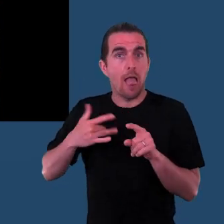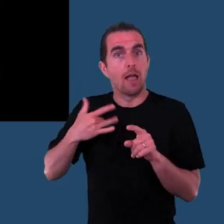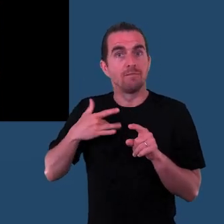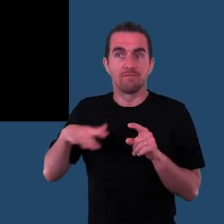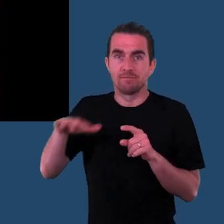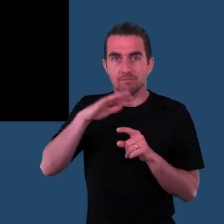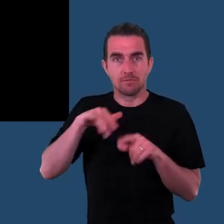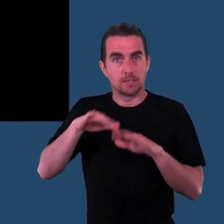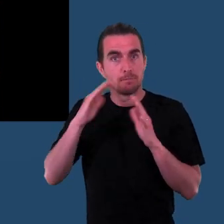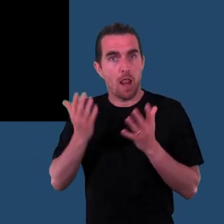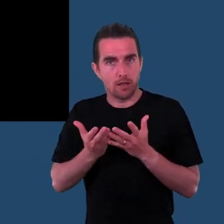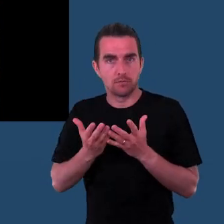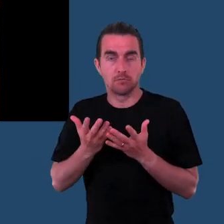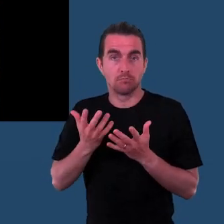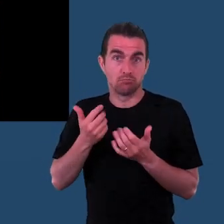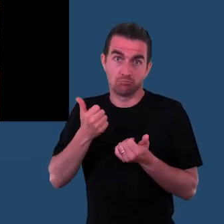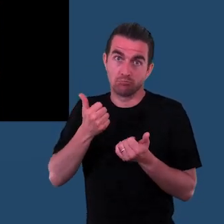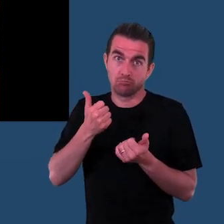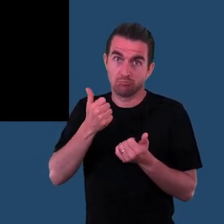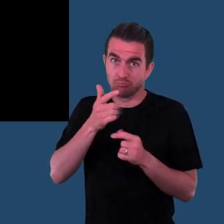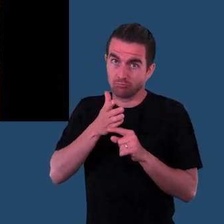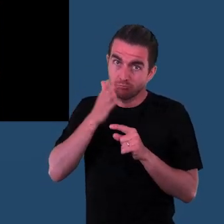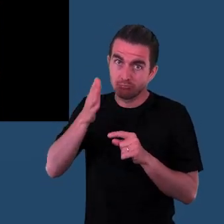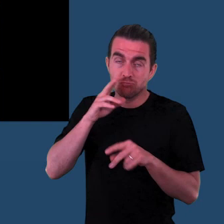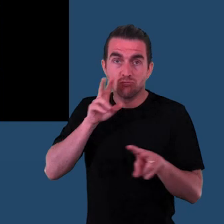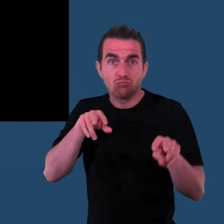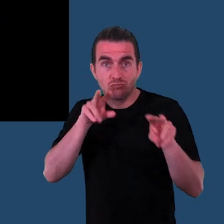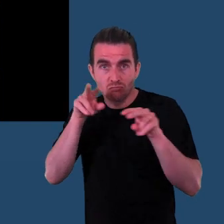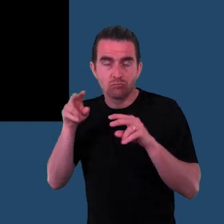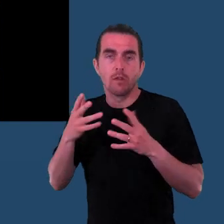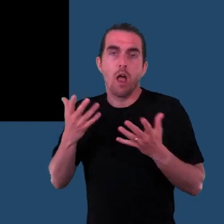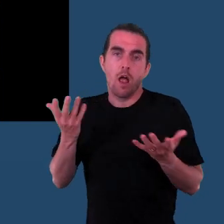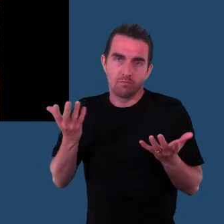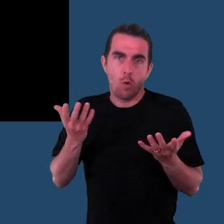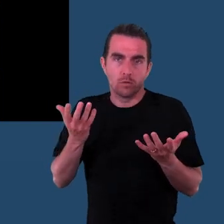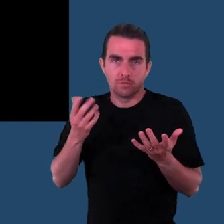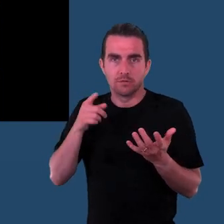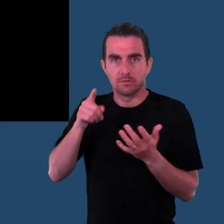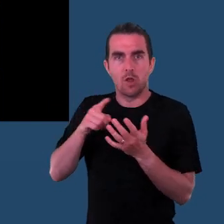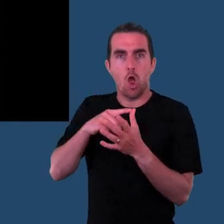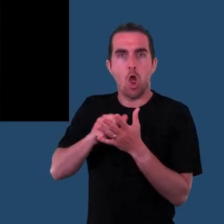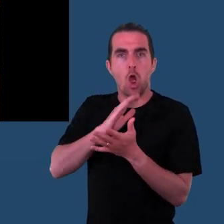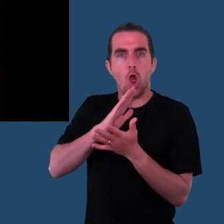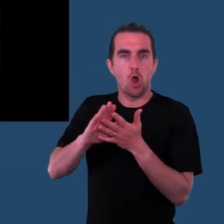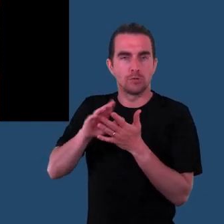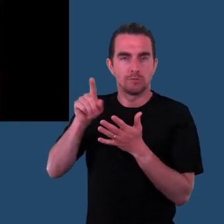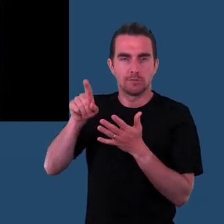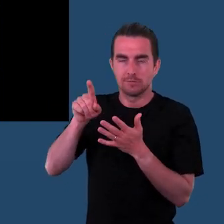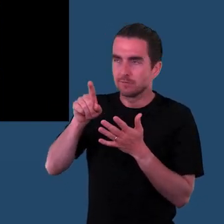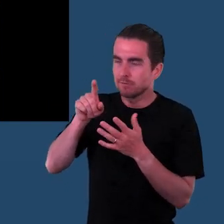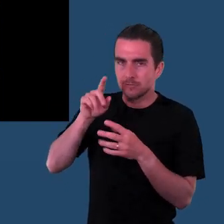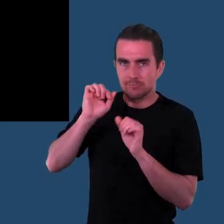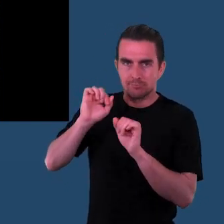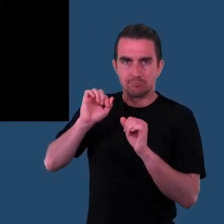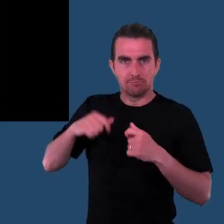that has been on our planet, as well. So, that's also a really good one to go and visit. And of course, Archaeopteryx, that specimen I showed you earlier,